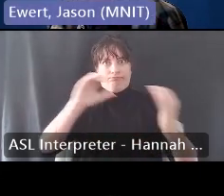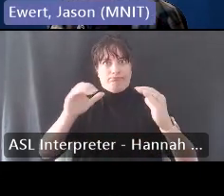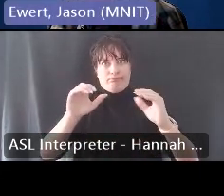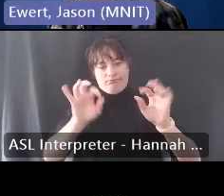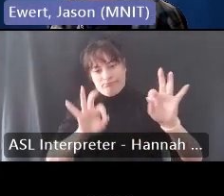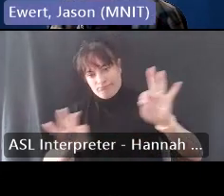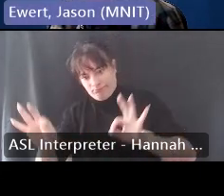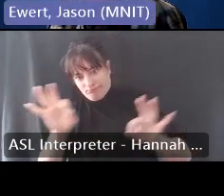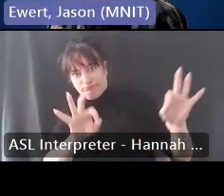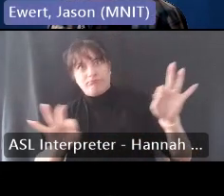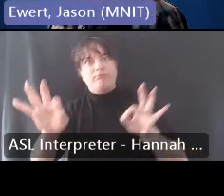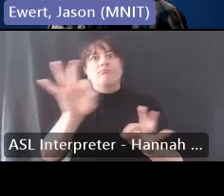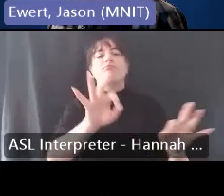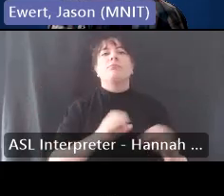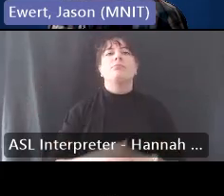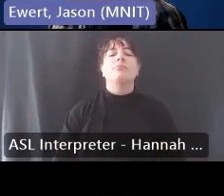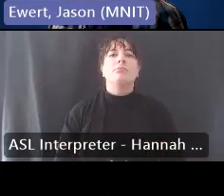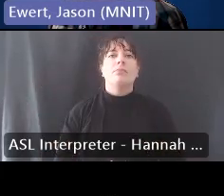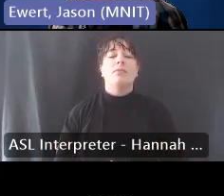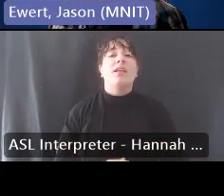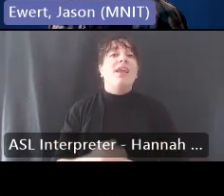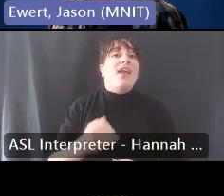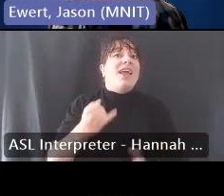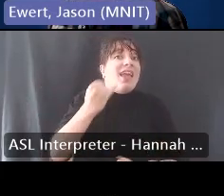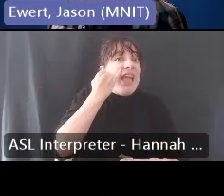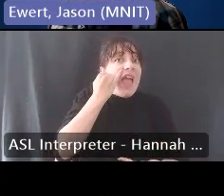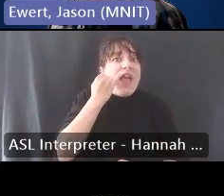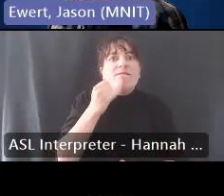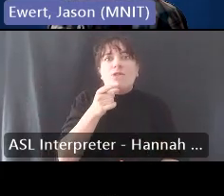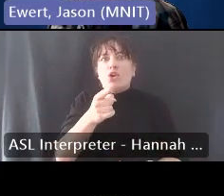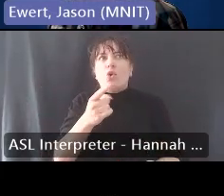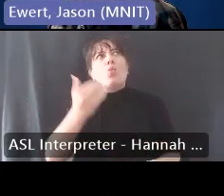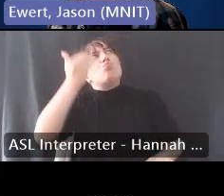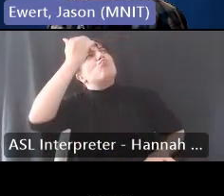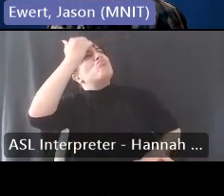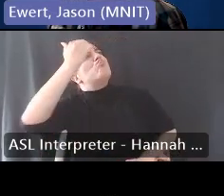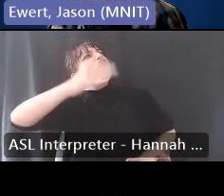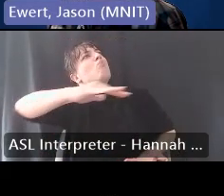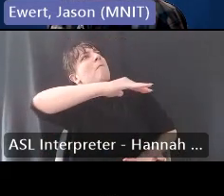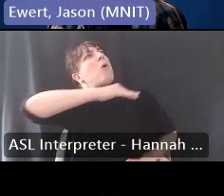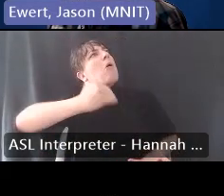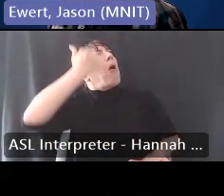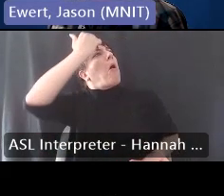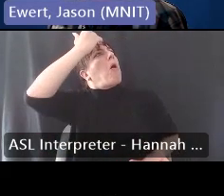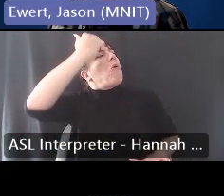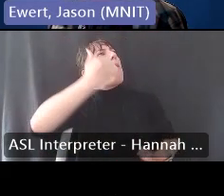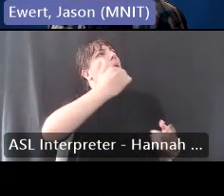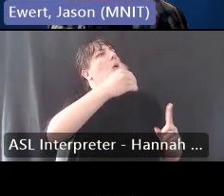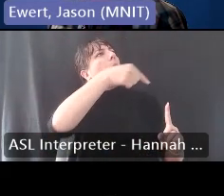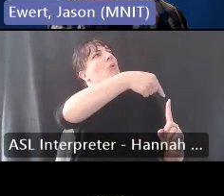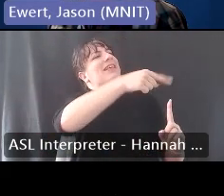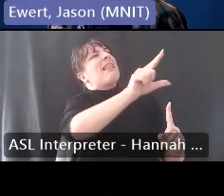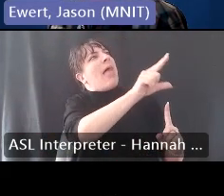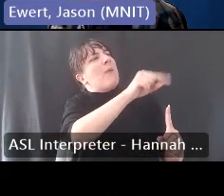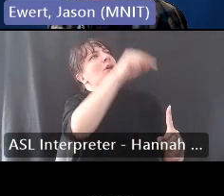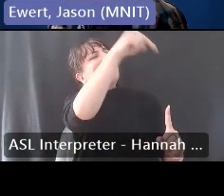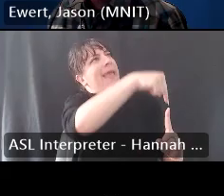If it's an area you're familiar with having the names of parks and stores and library, what have you,